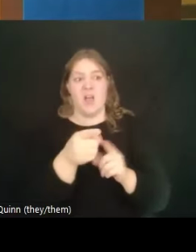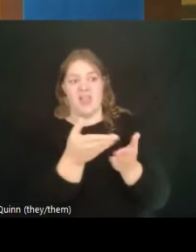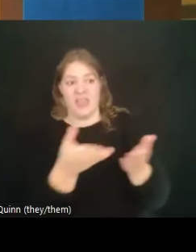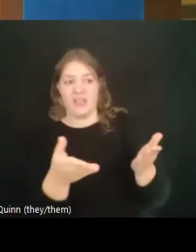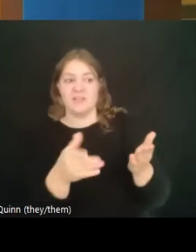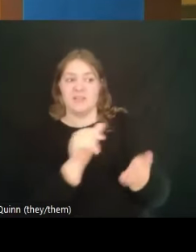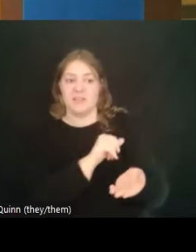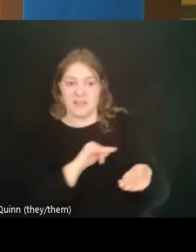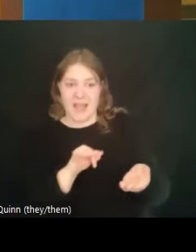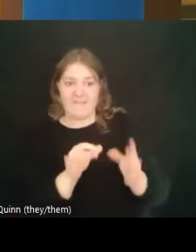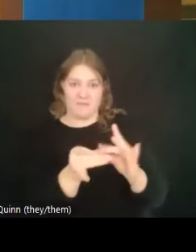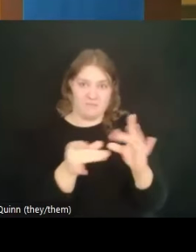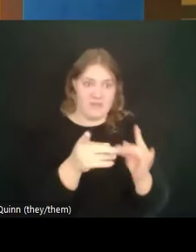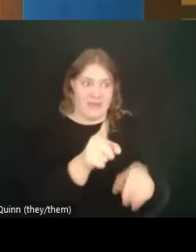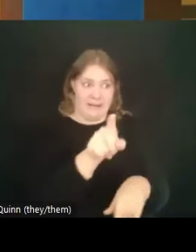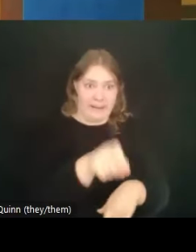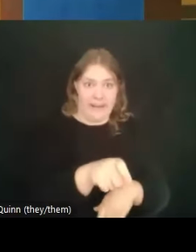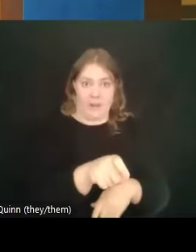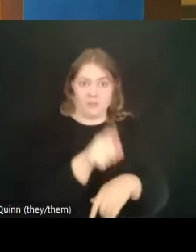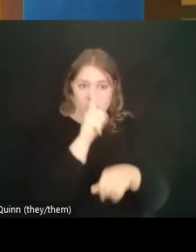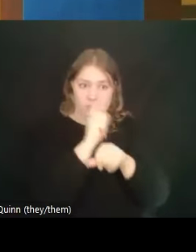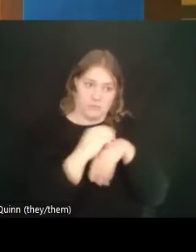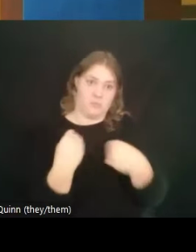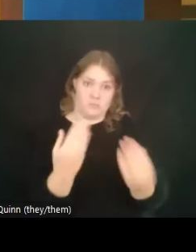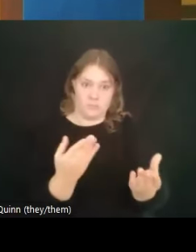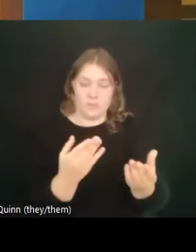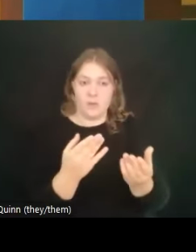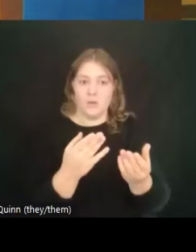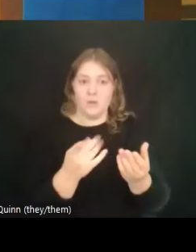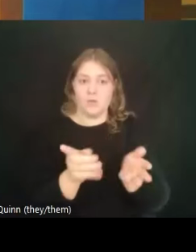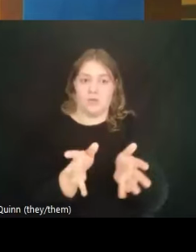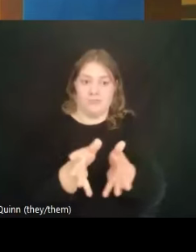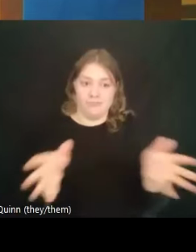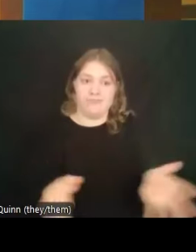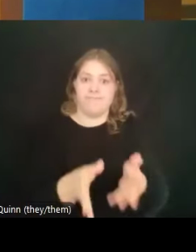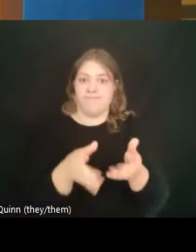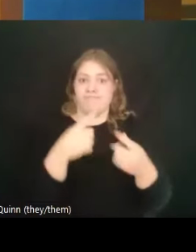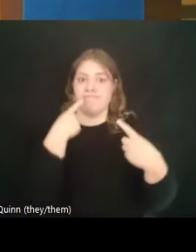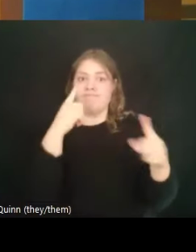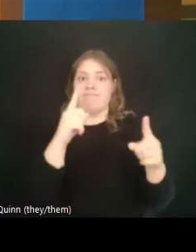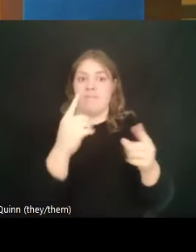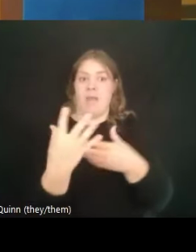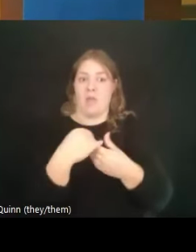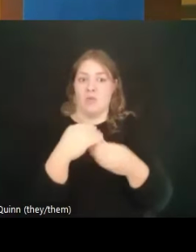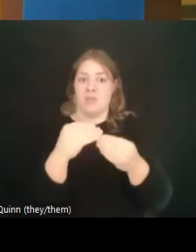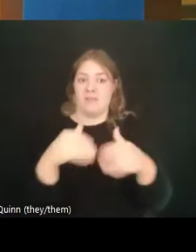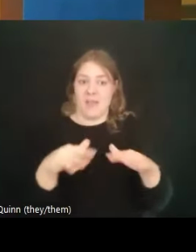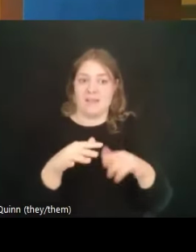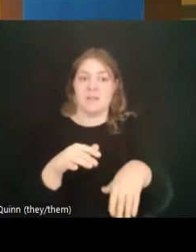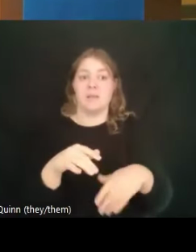saying that they need in order to drive home in inclusive space using inclusive language